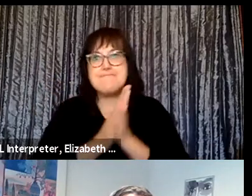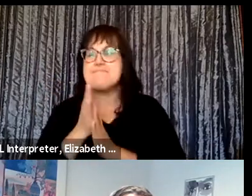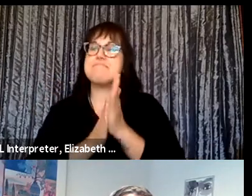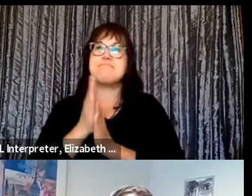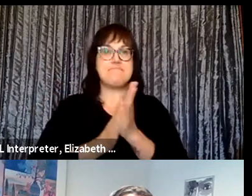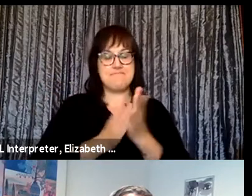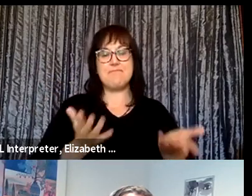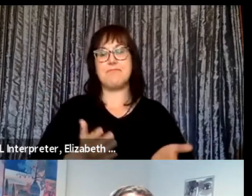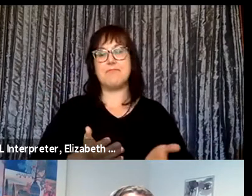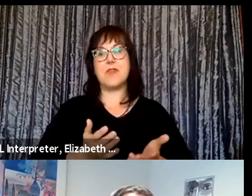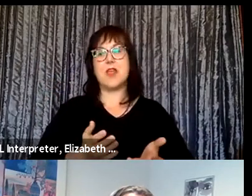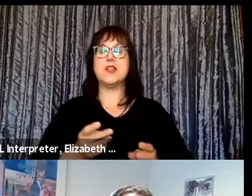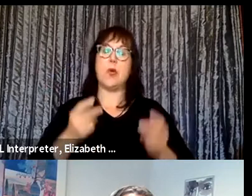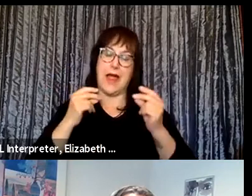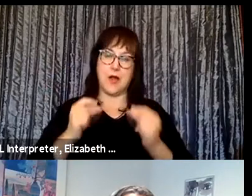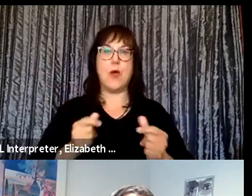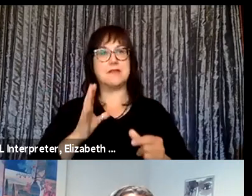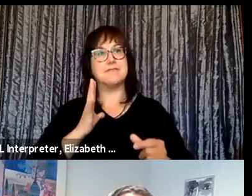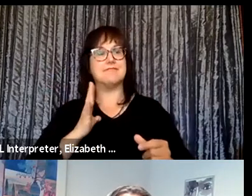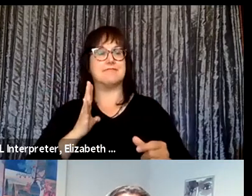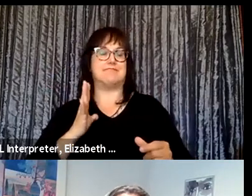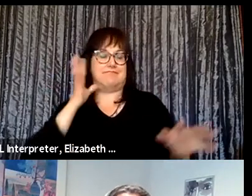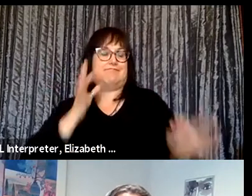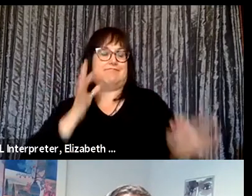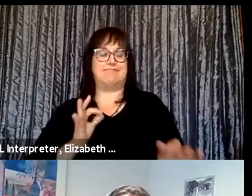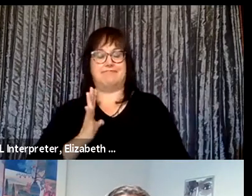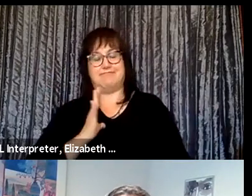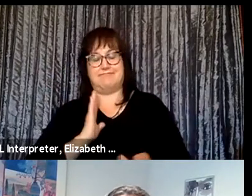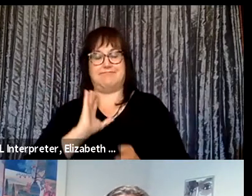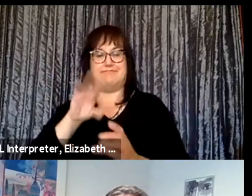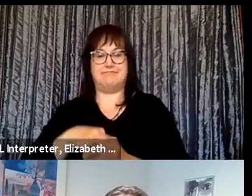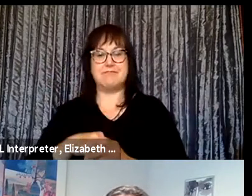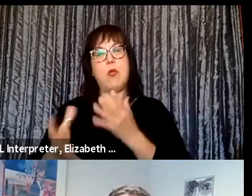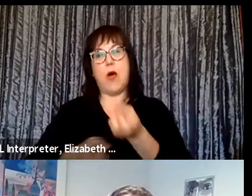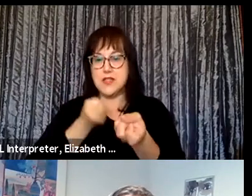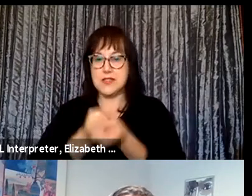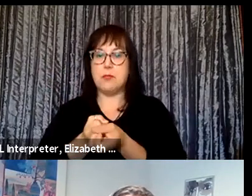So I quickly got on board and wanted to support her in whatever way that way.